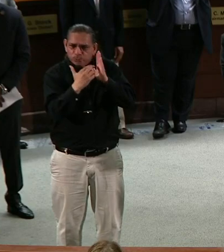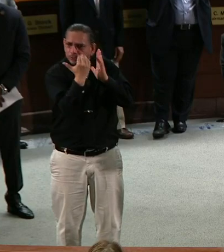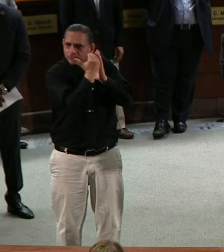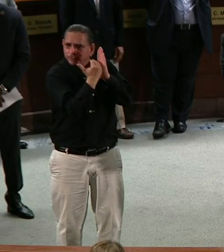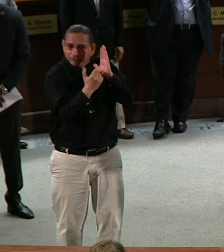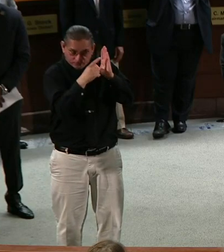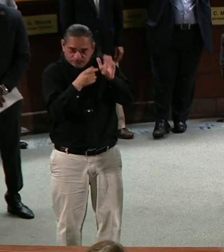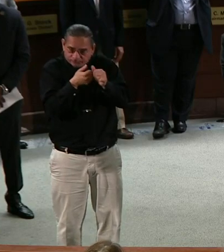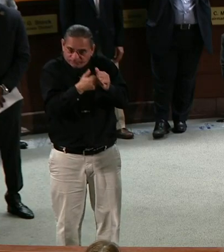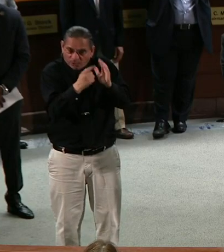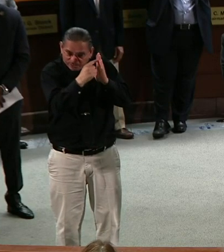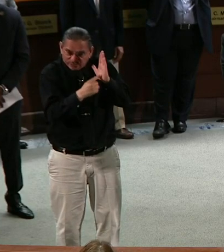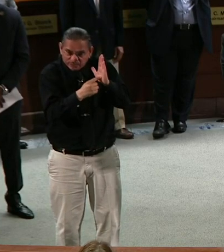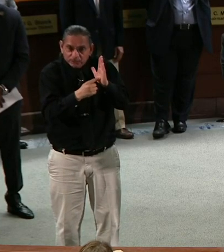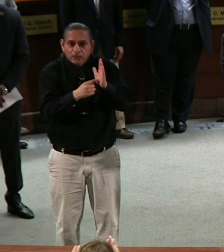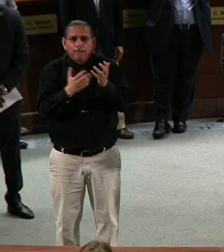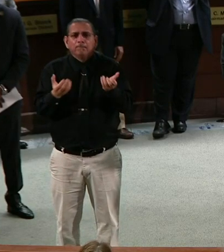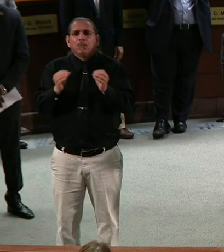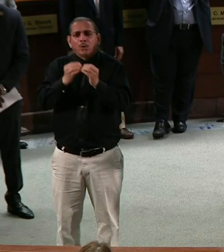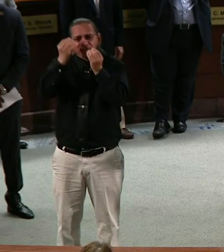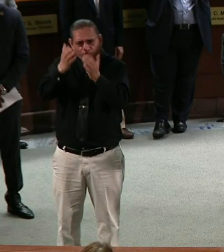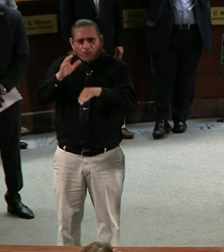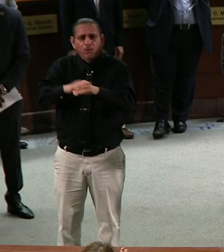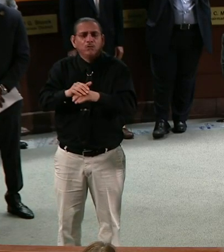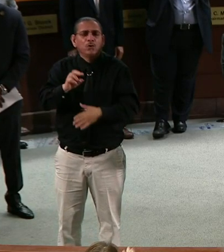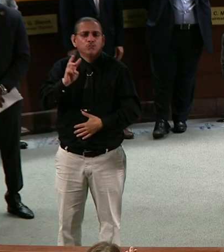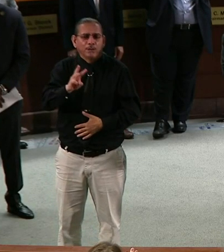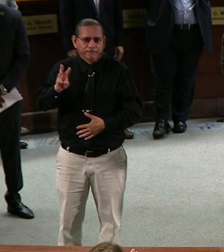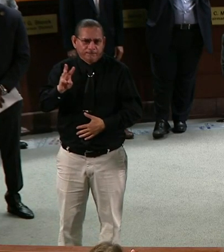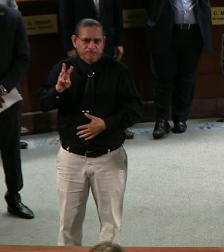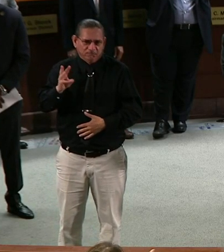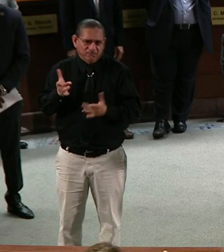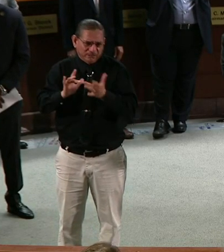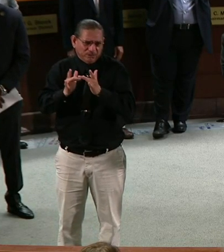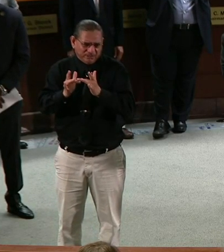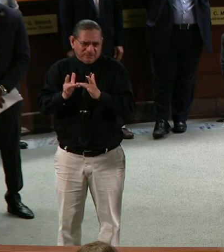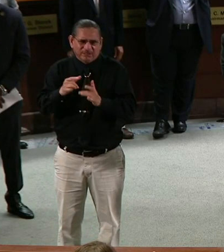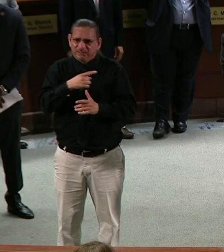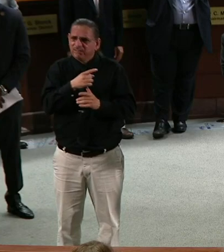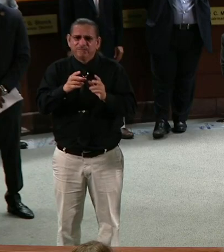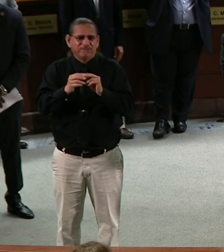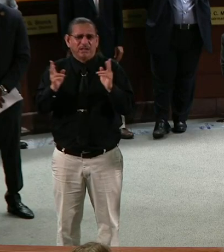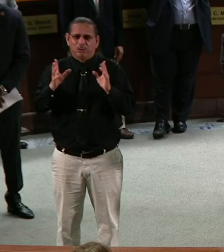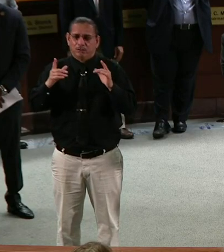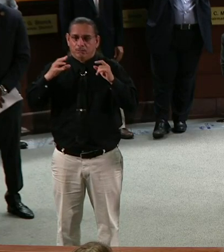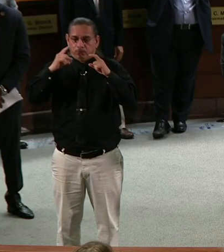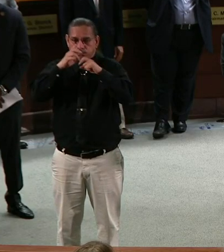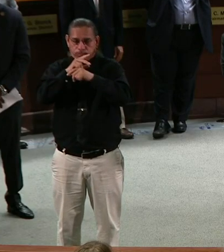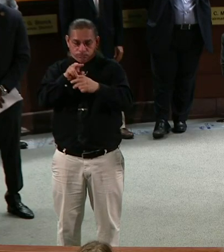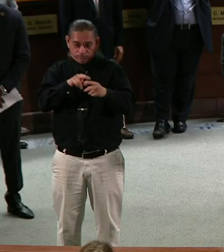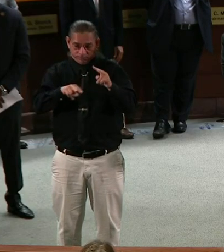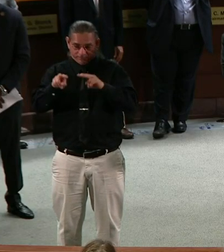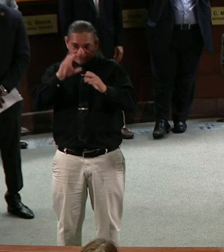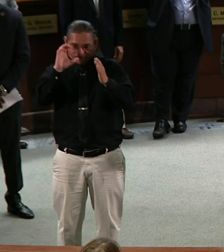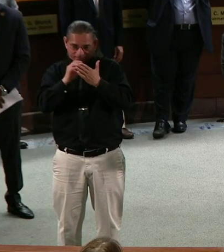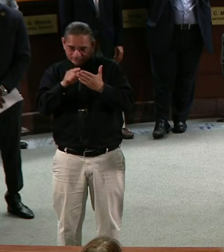MUCH MORE DETAIL WILL BE POSTED ON OUR WEBSITE I REALIZE THIS